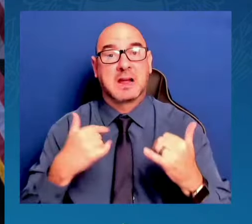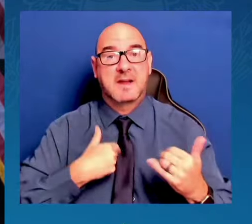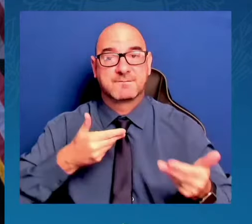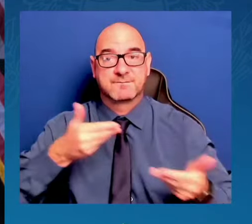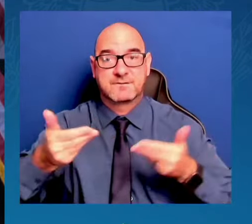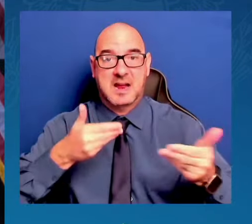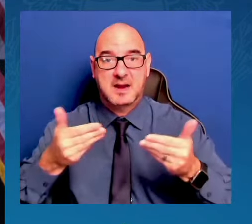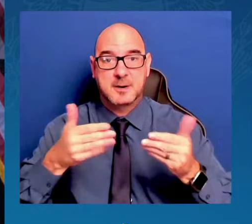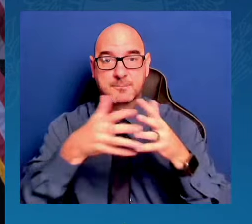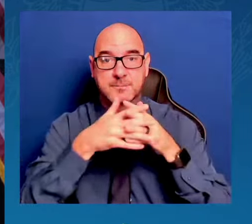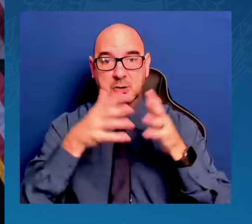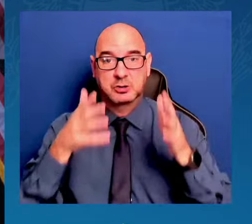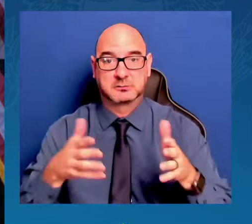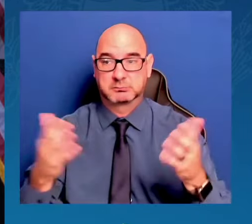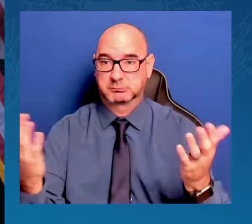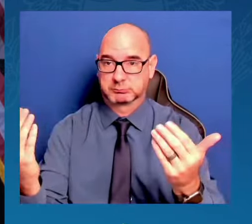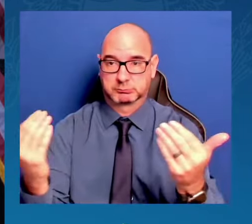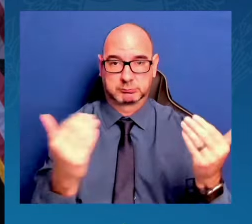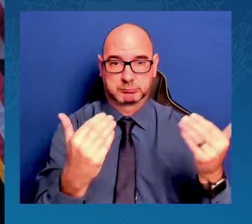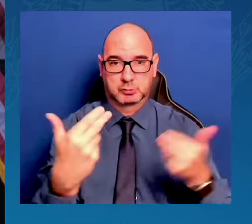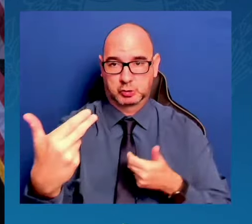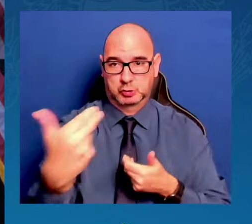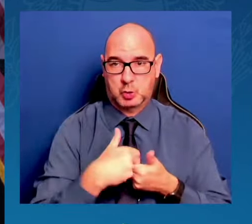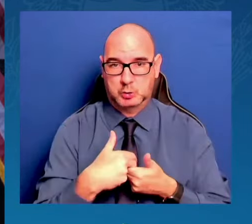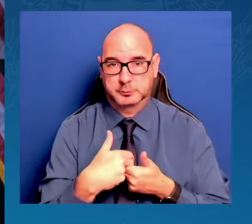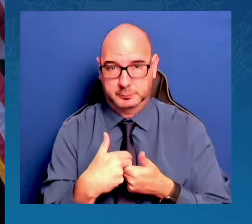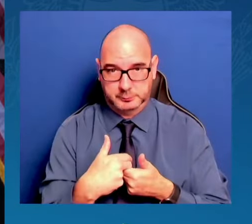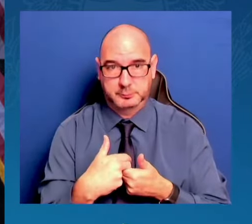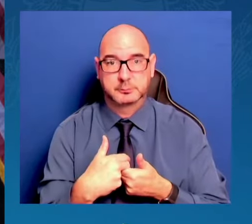and to remember: When we fight, we win.